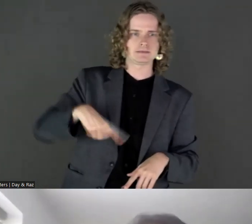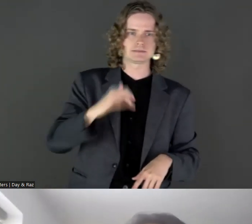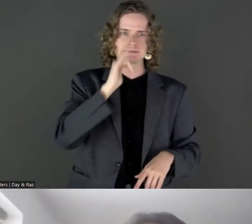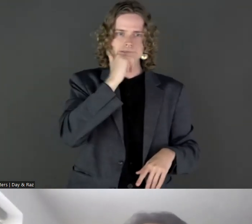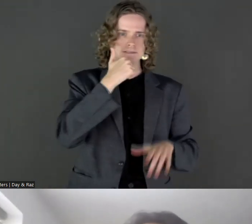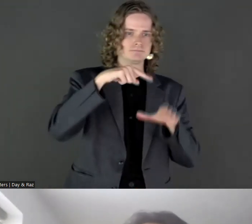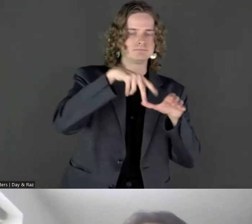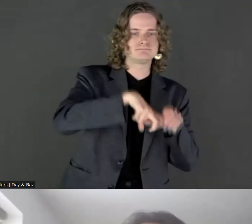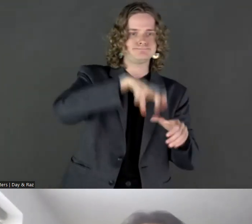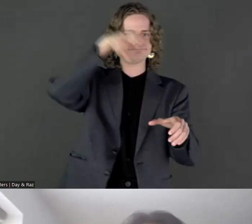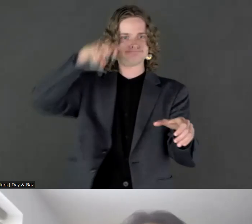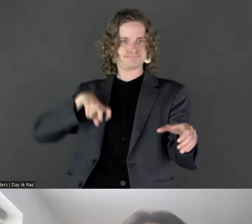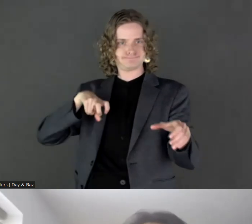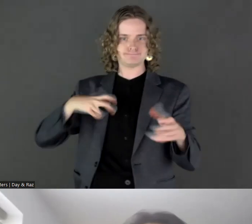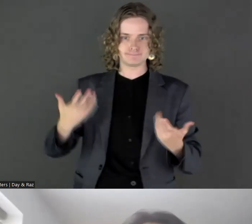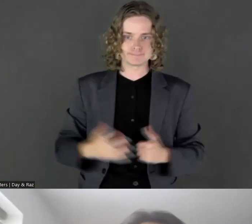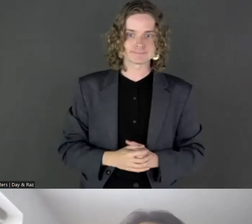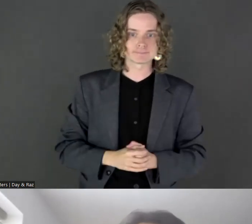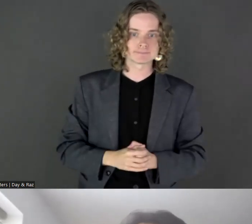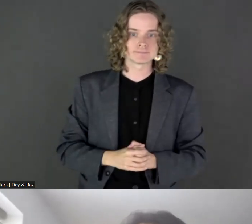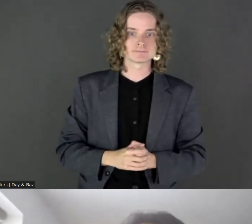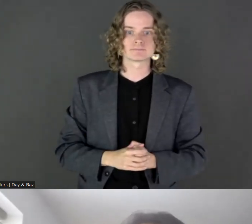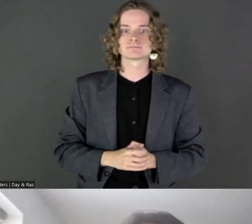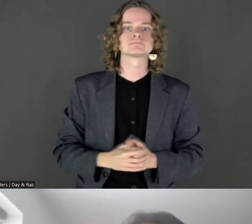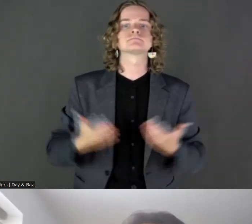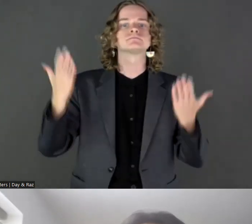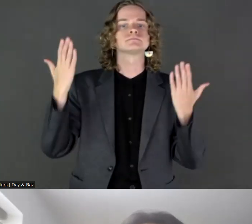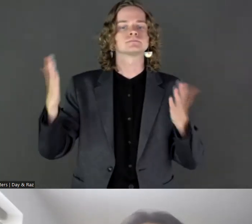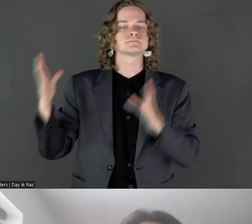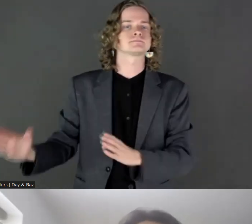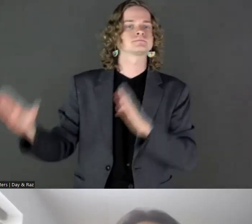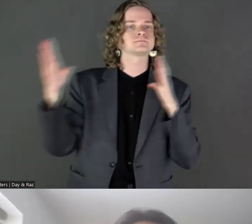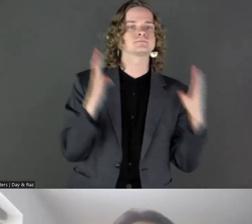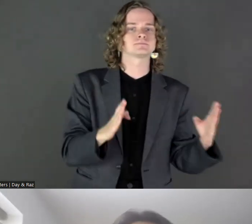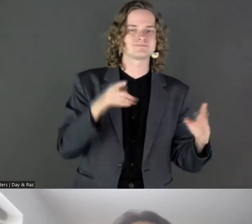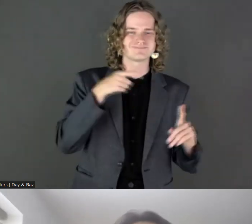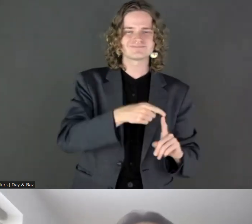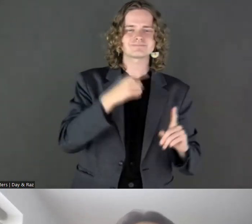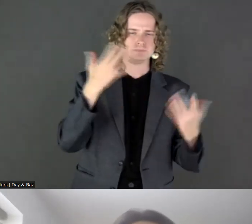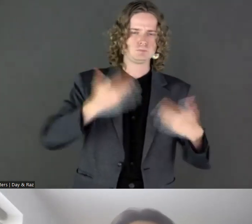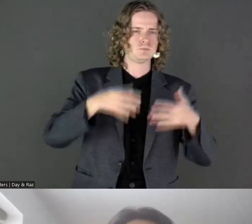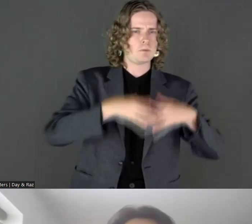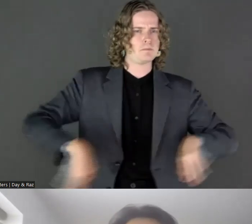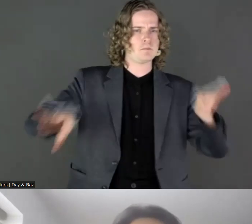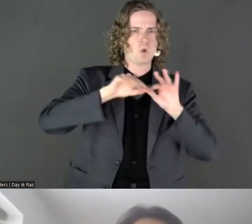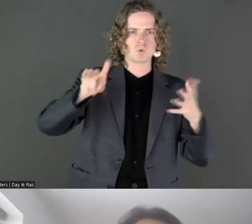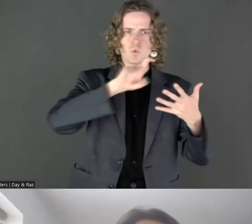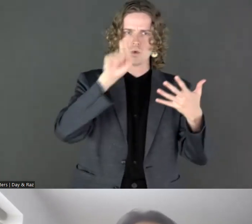There is a very important question about capacity strengthening and how we ensure that,